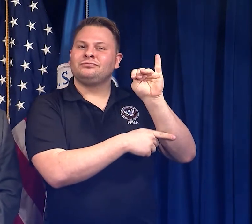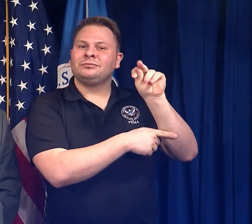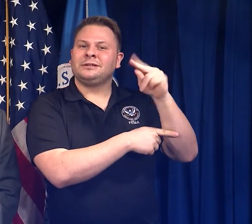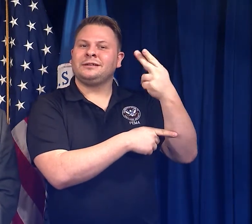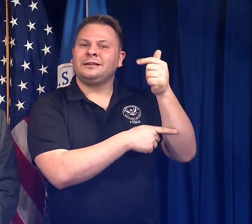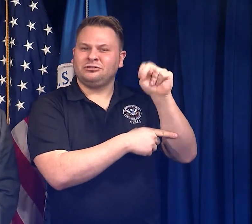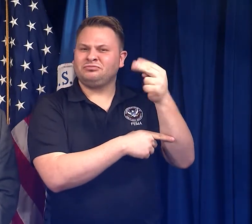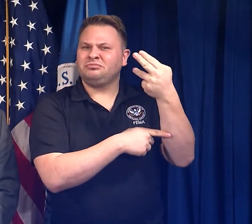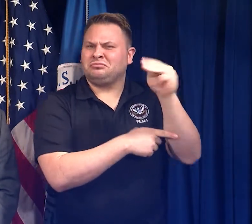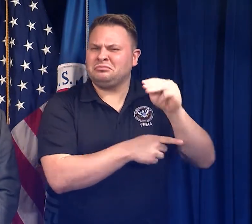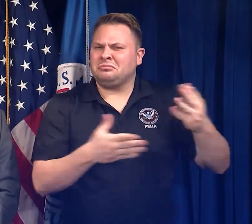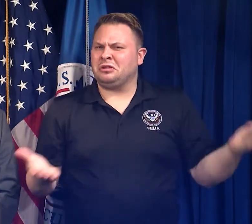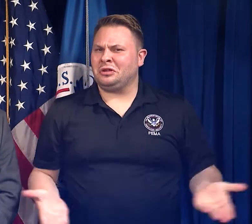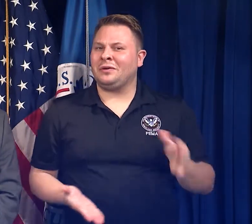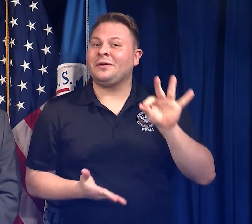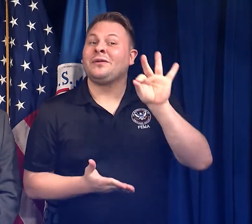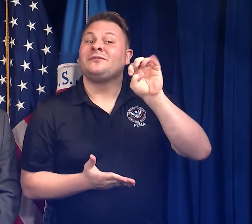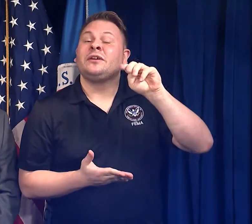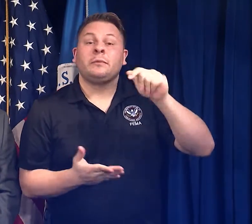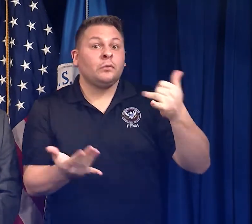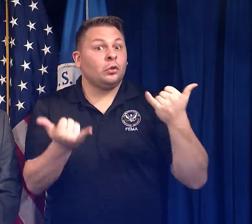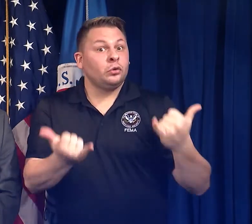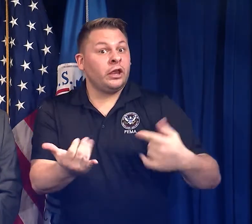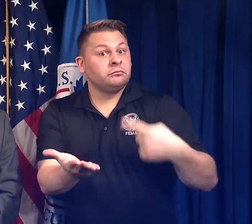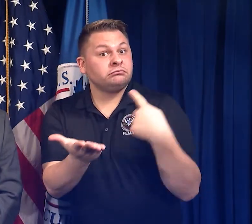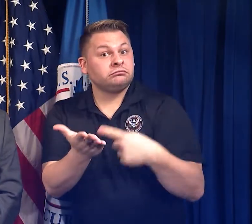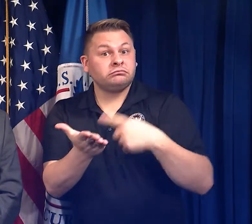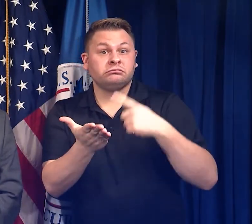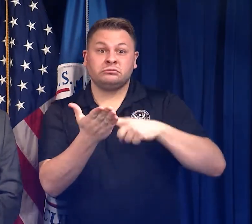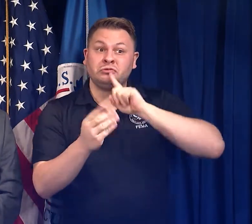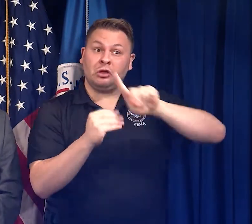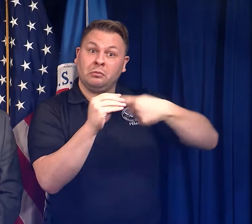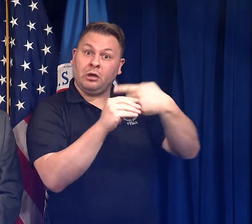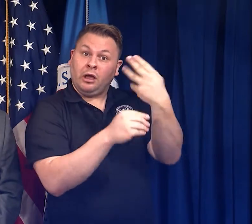I’m here today to talk with you about our hazard mitigation assistance programs.